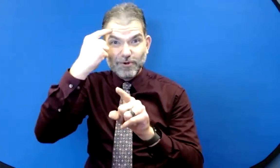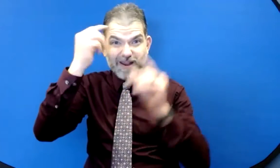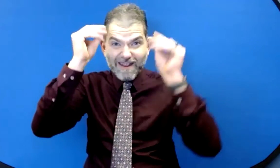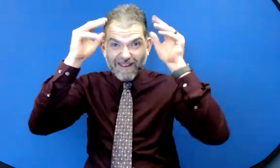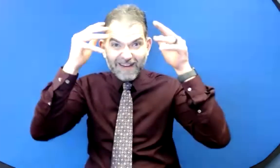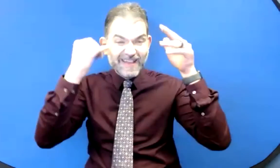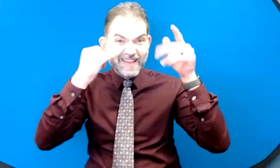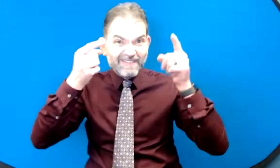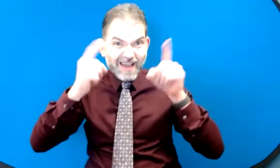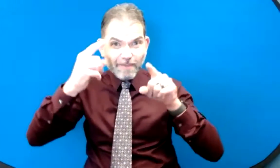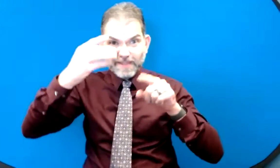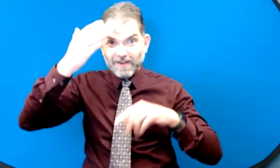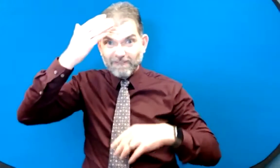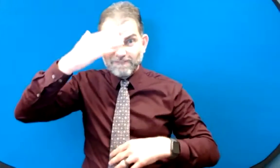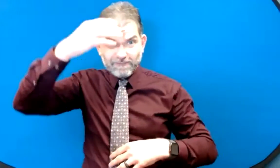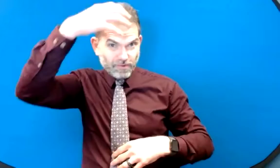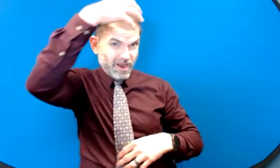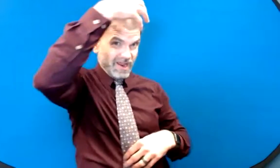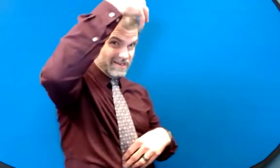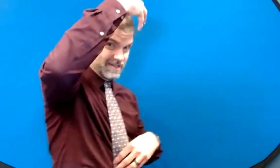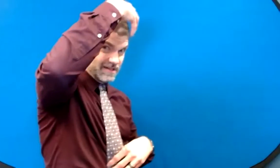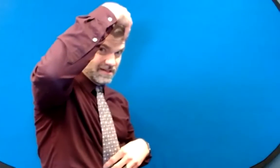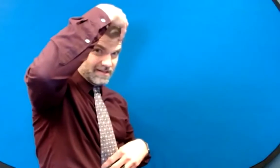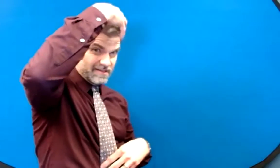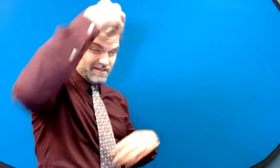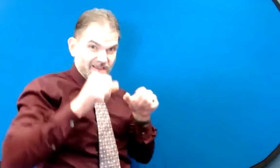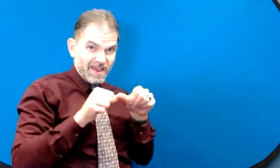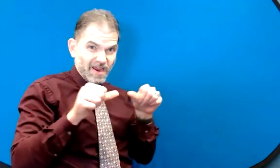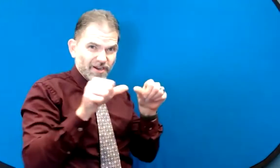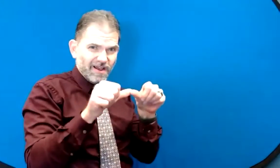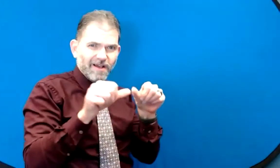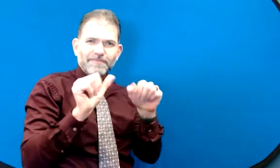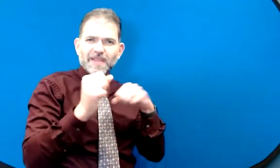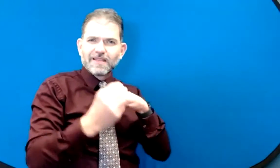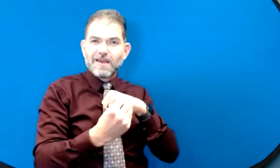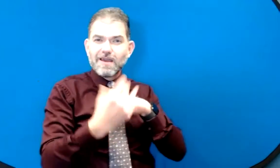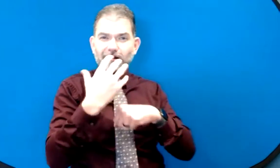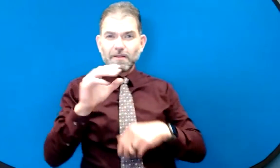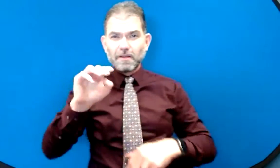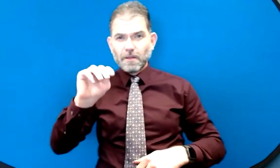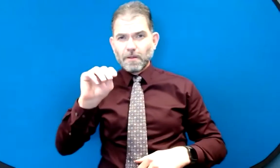ASL Interpreter: are which vessels of the brain are being affected. ASL Interpreter: because if it's in the frontal no.